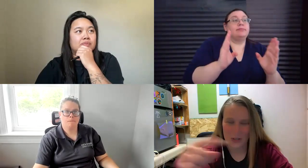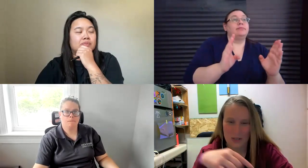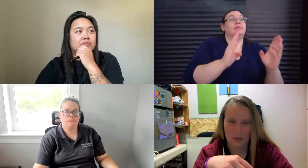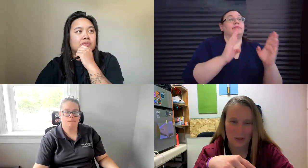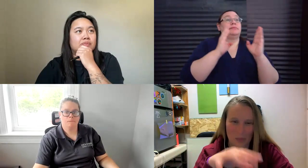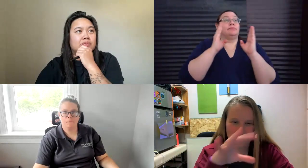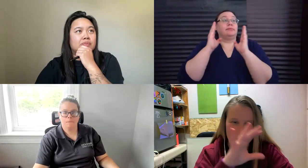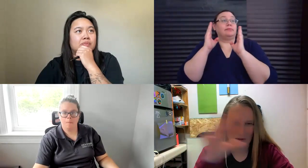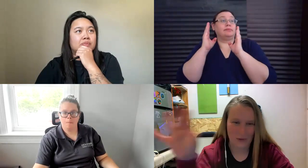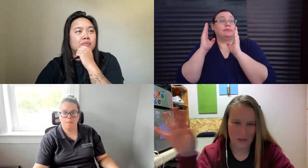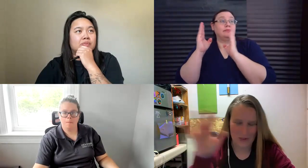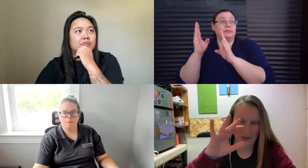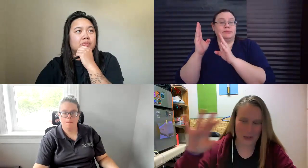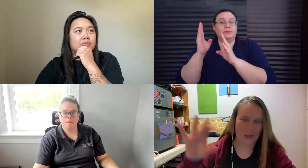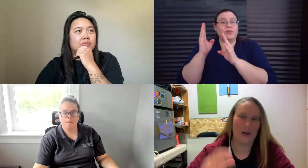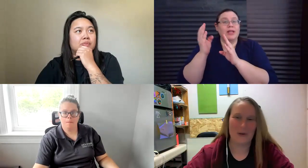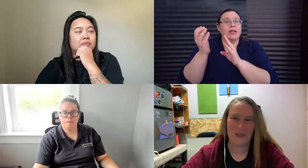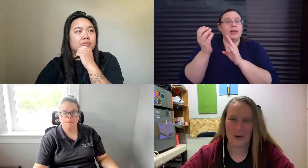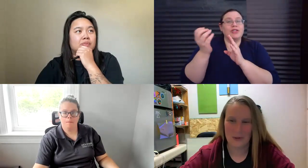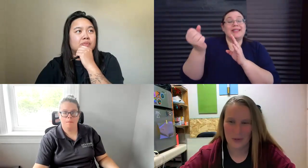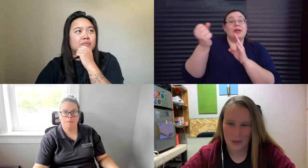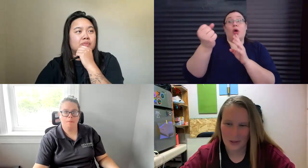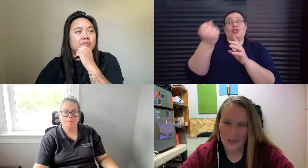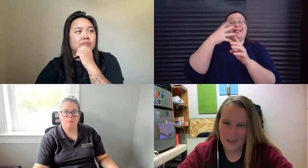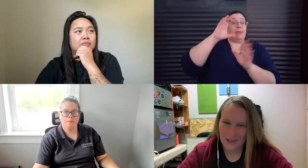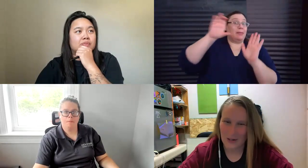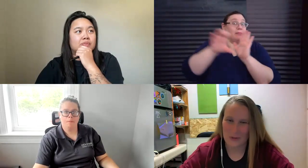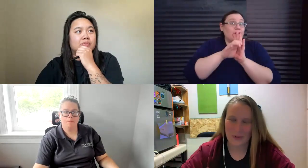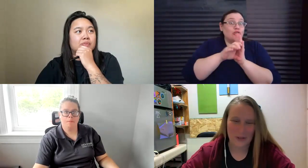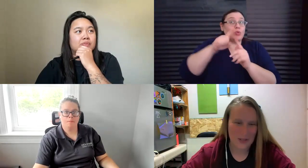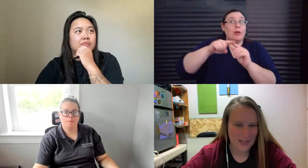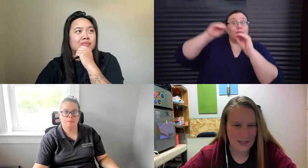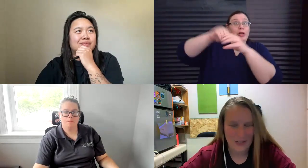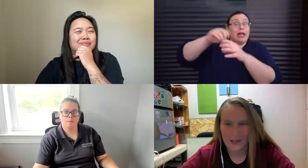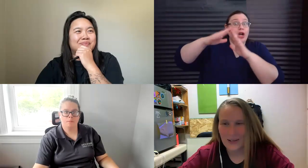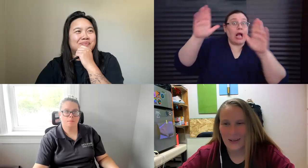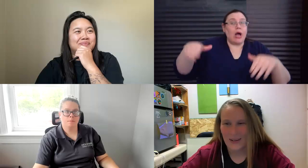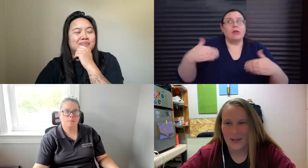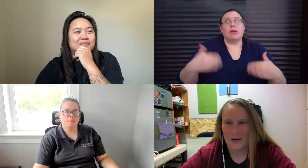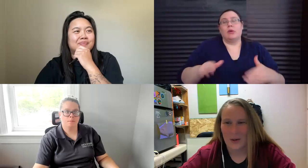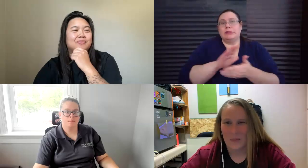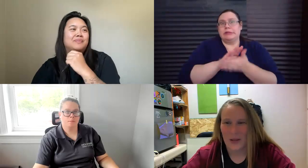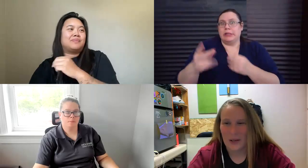When she sent me the pictures of the installation in the house that was really nice to see.